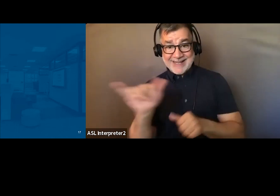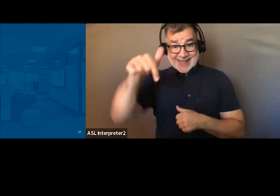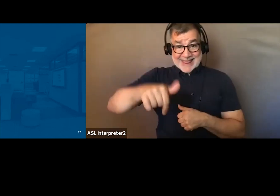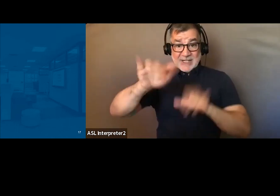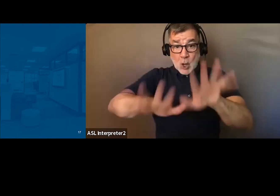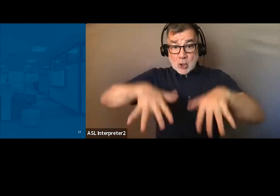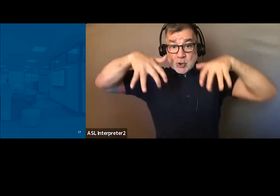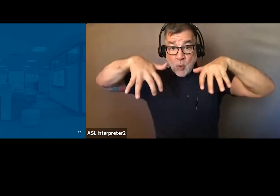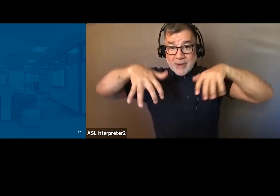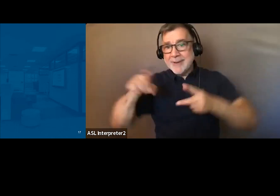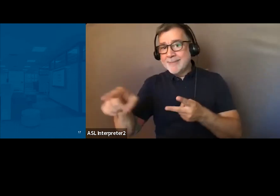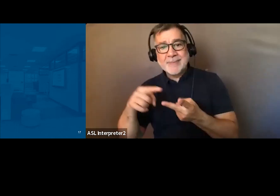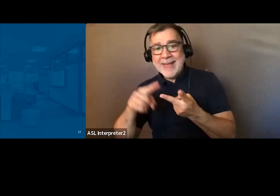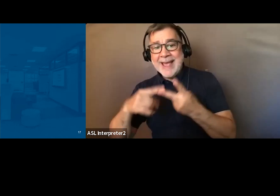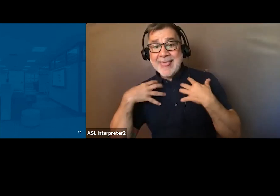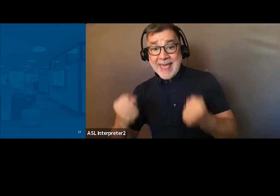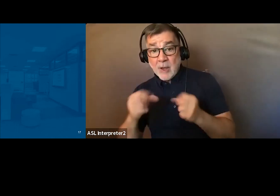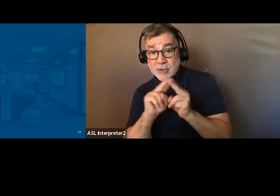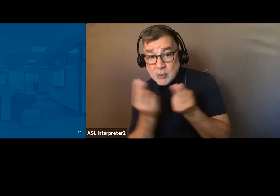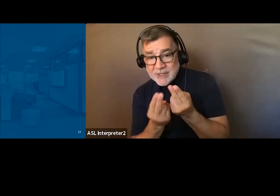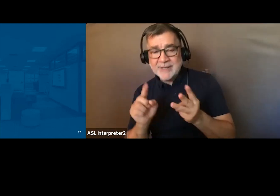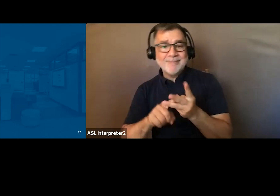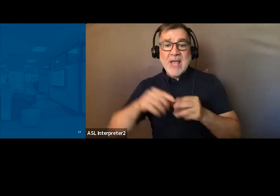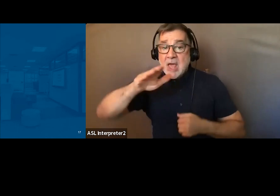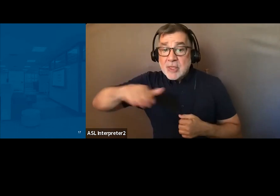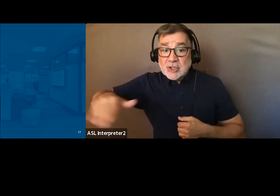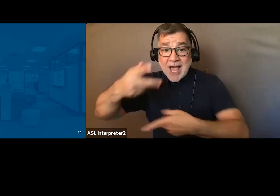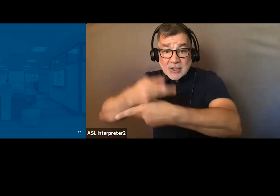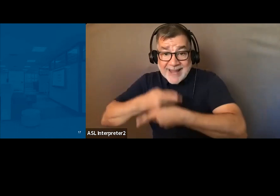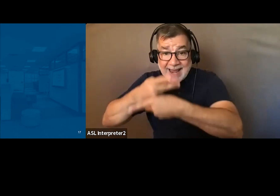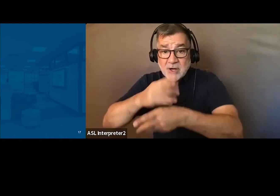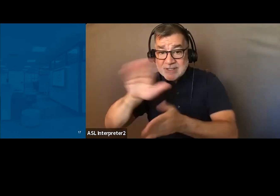the health unit, the childcare center, the fitness center, cafeteria,